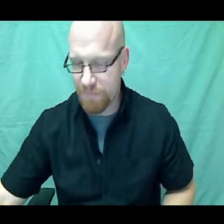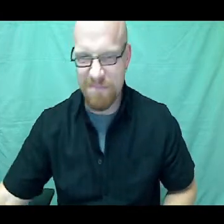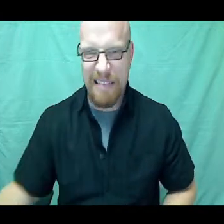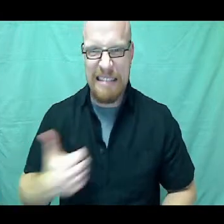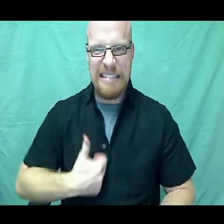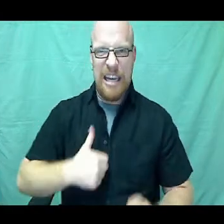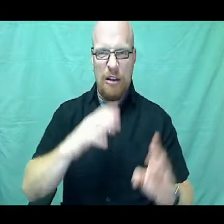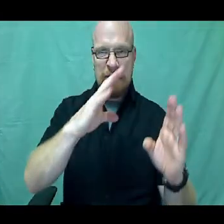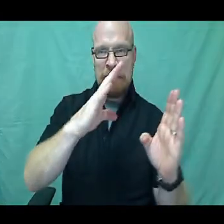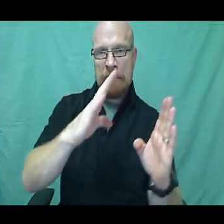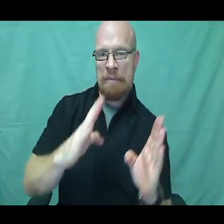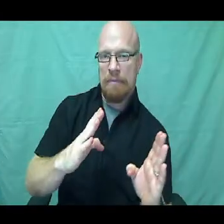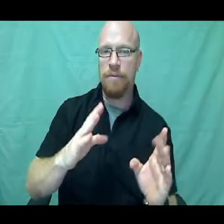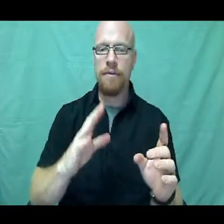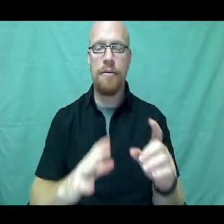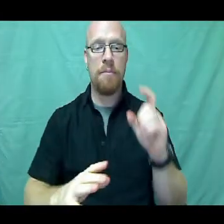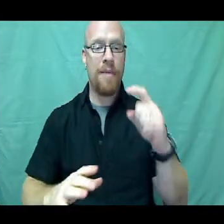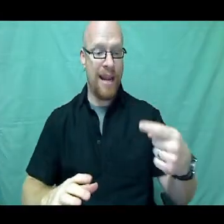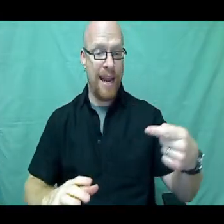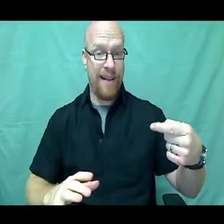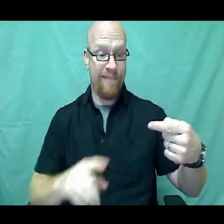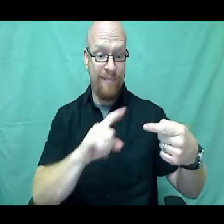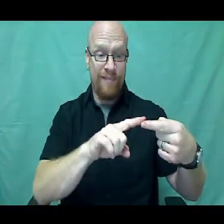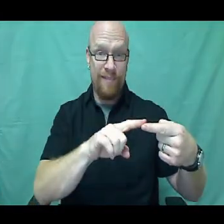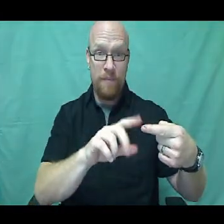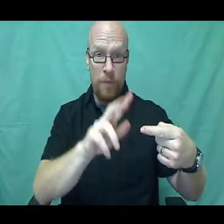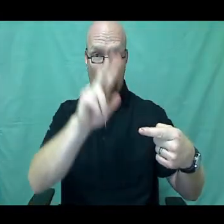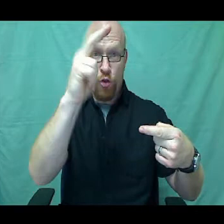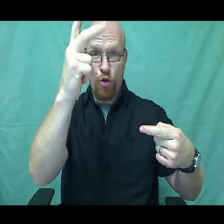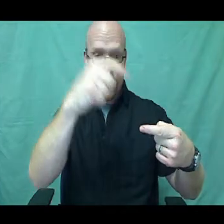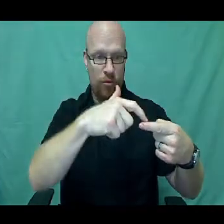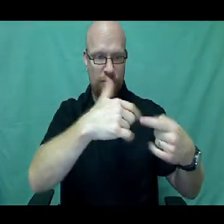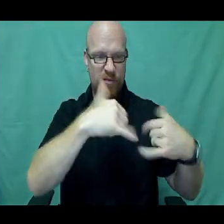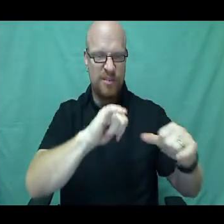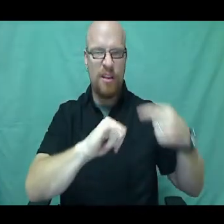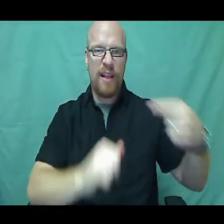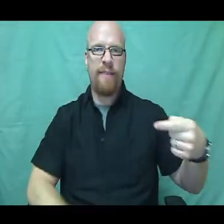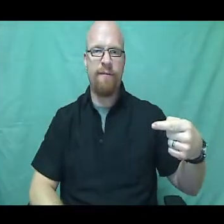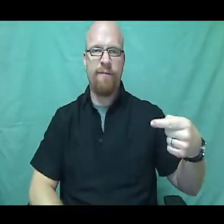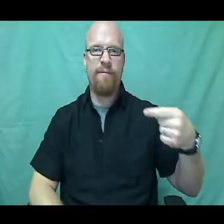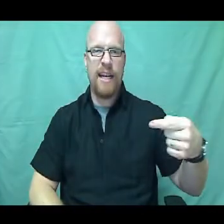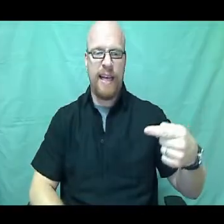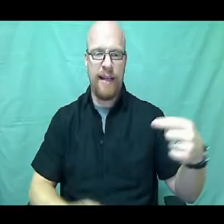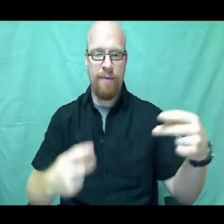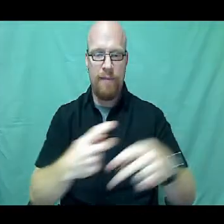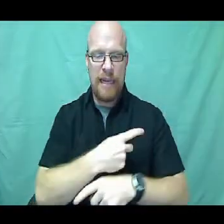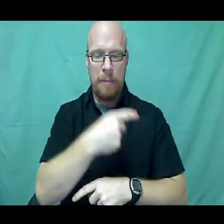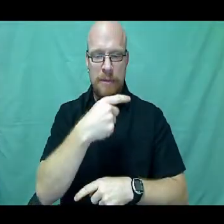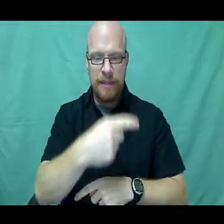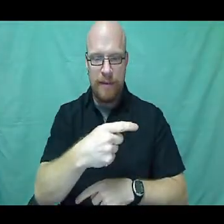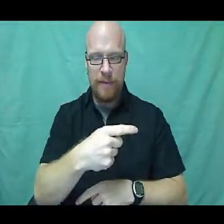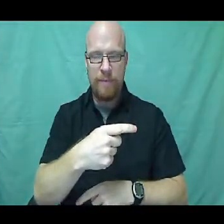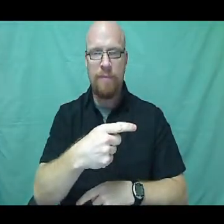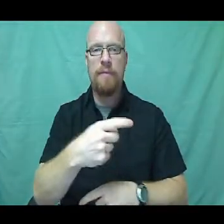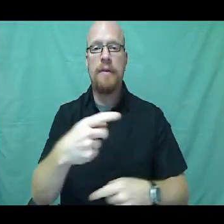I apologize with the slanted nature of the work here, but we have negative cubed,